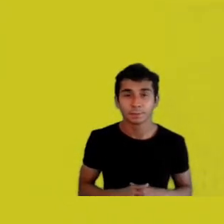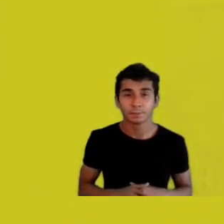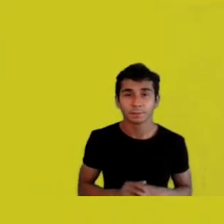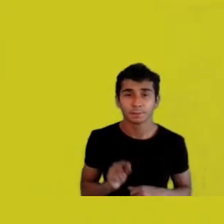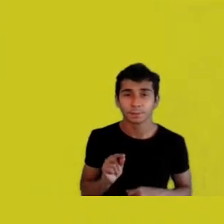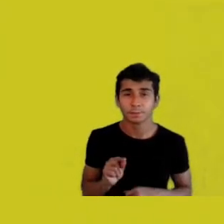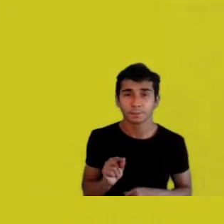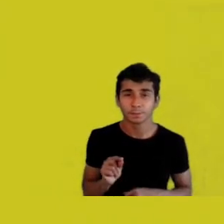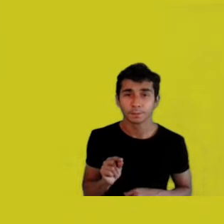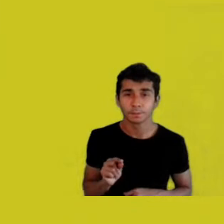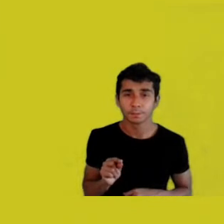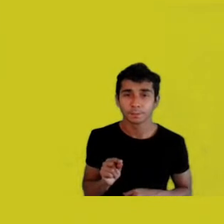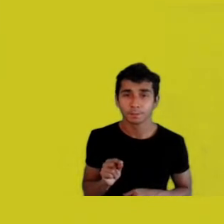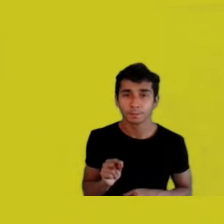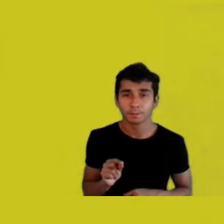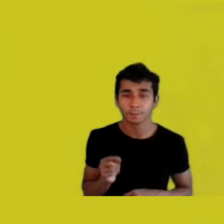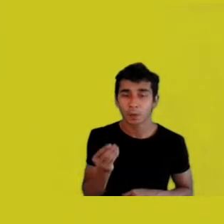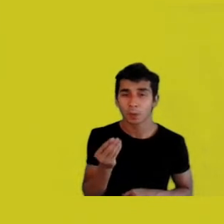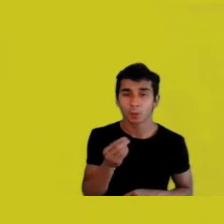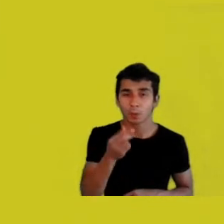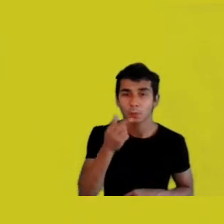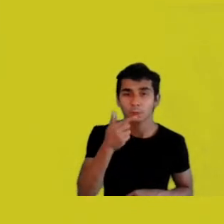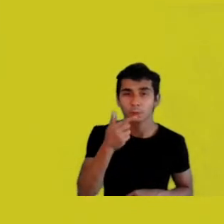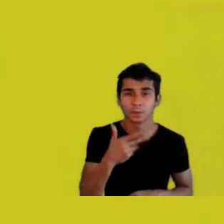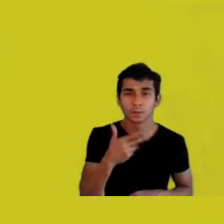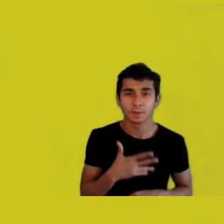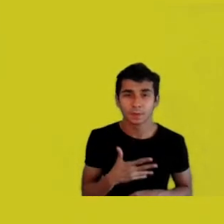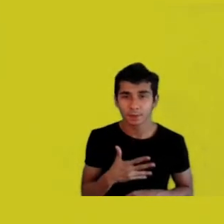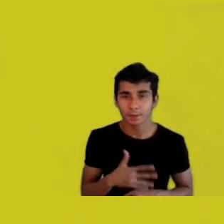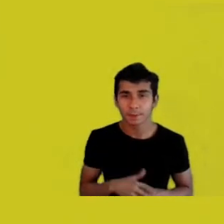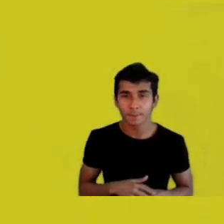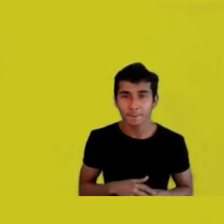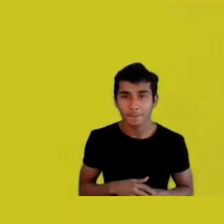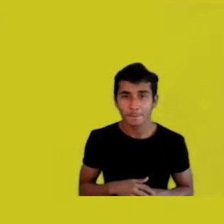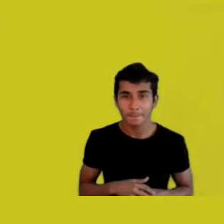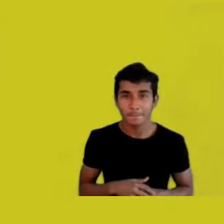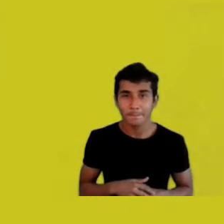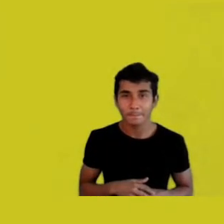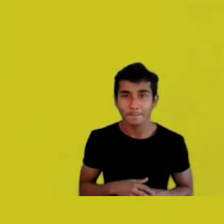How should I put it? Mobilizing a fractal intensity.